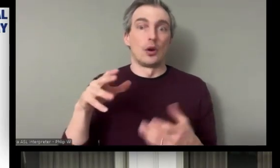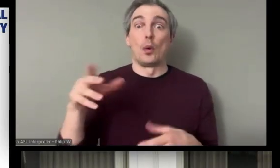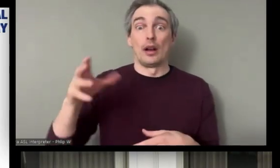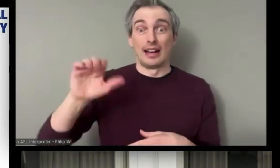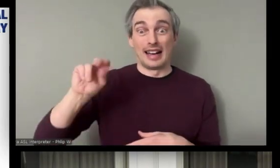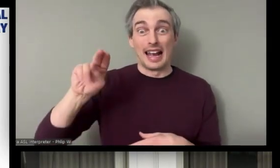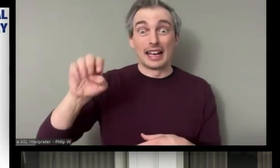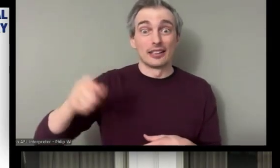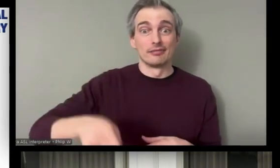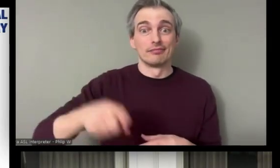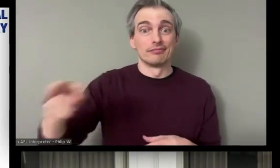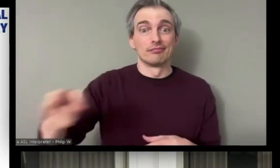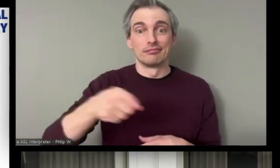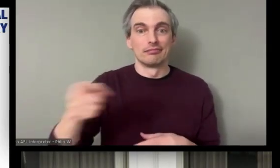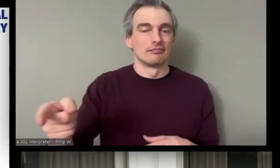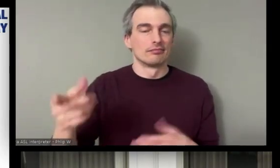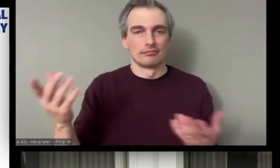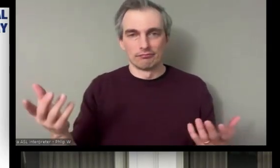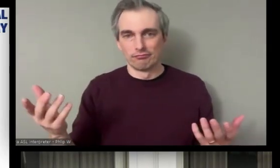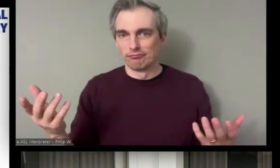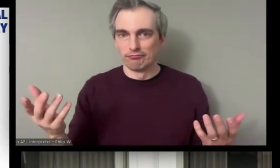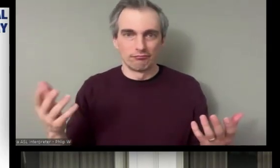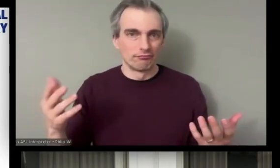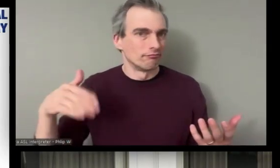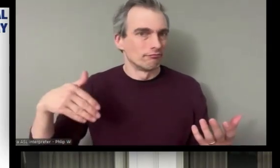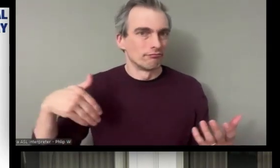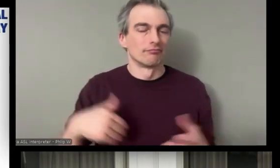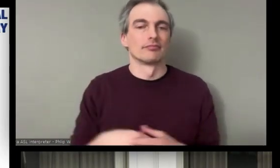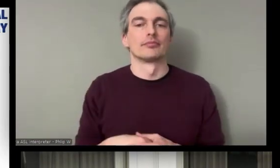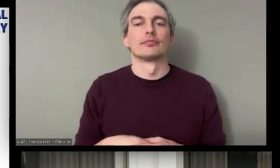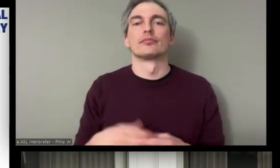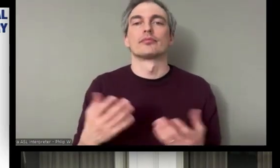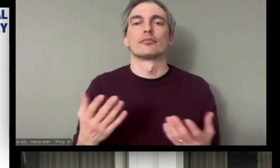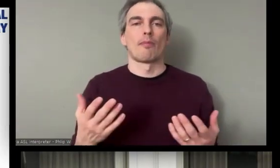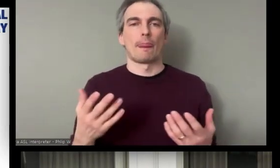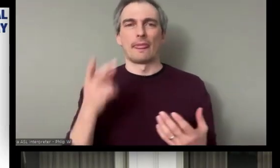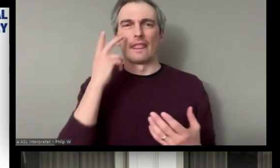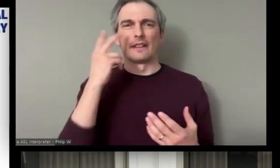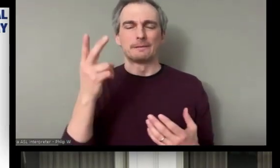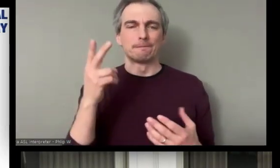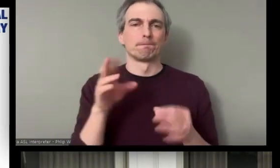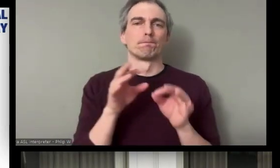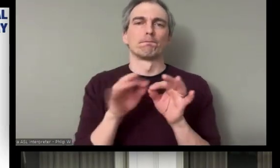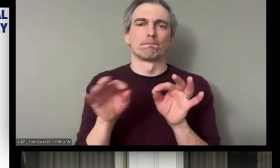Inside of their captions, so you can customize the -- you see the speaker names and they're installed by default.